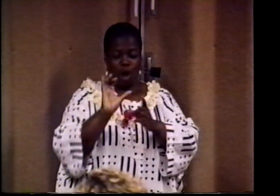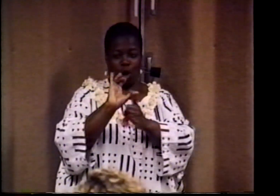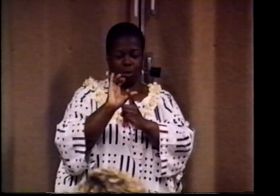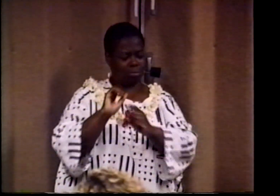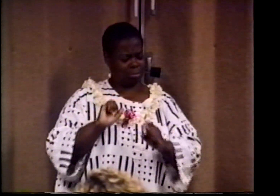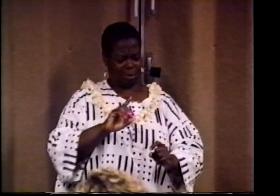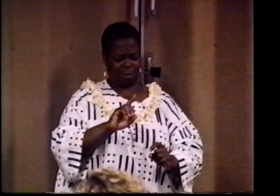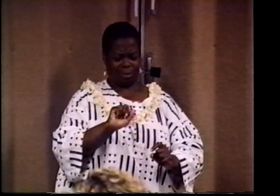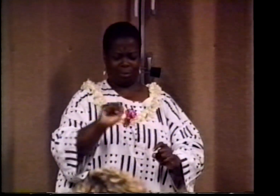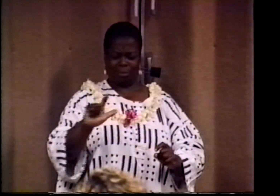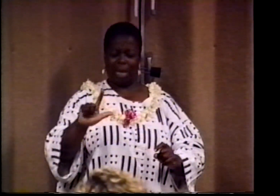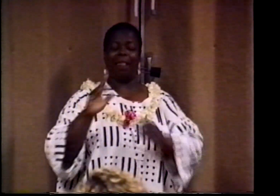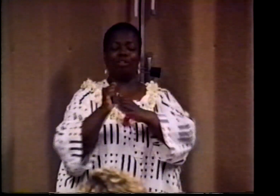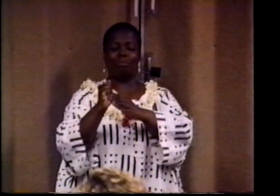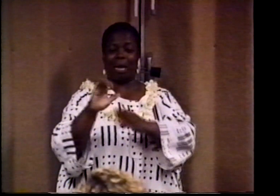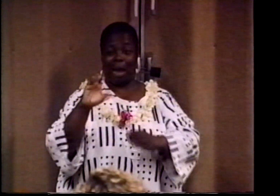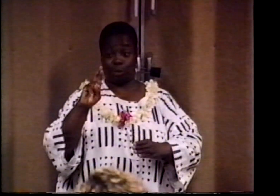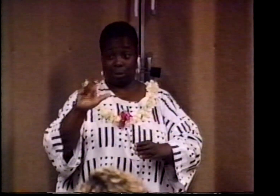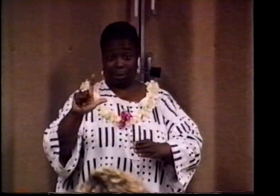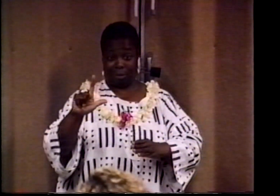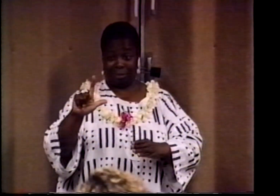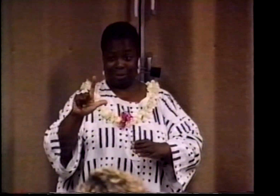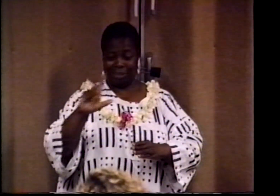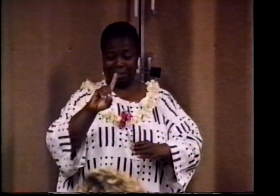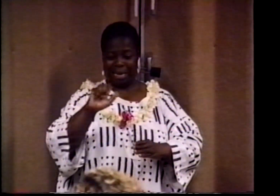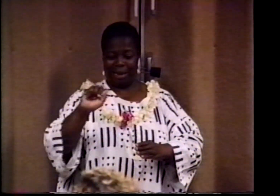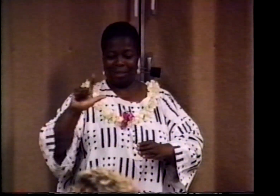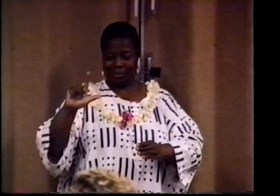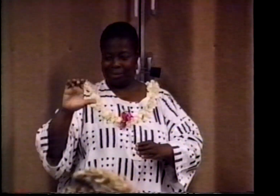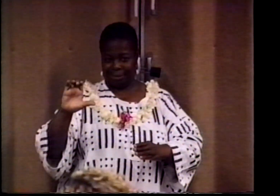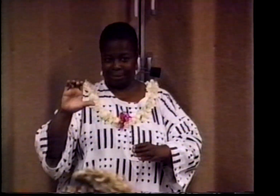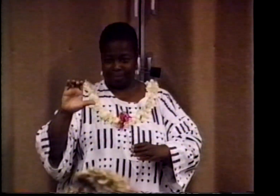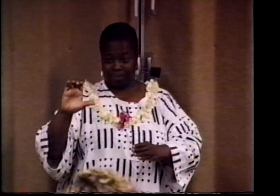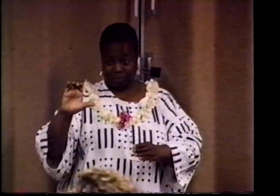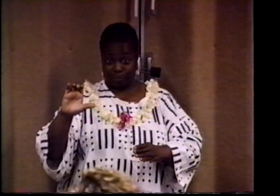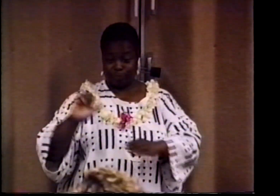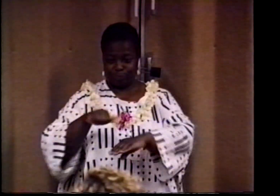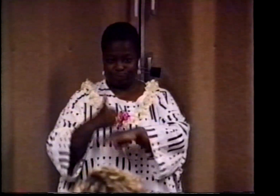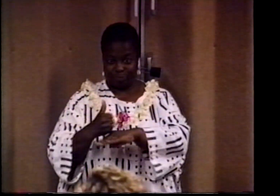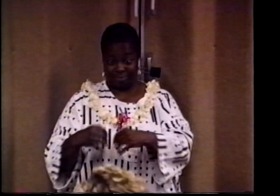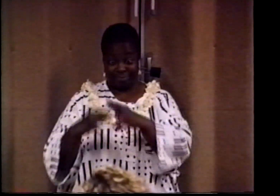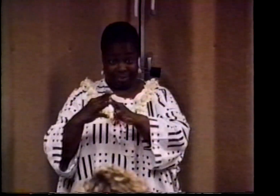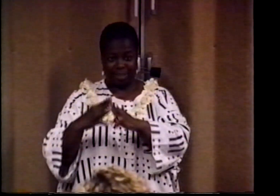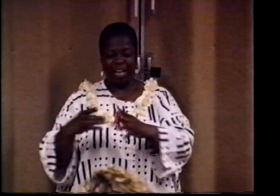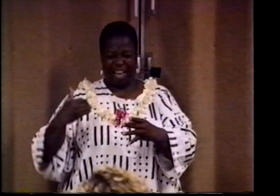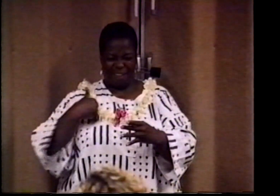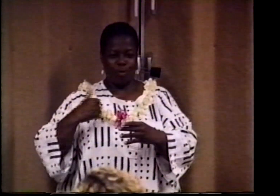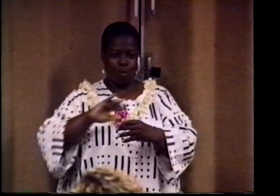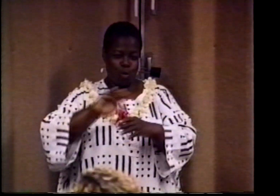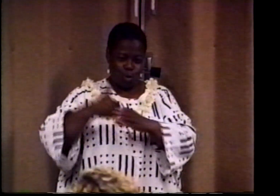Deaf African American Leadership Council let's see if I got that right.